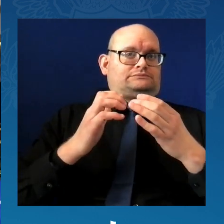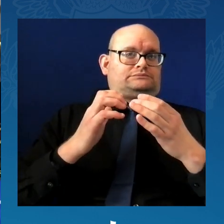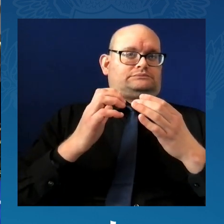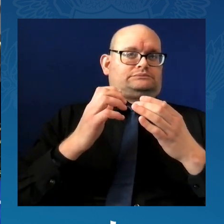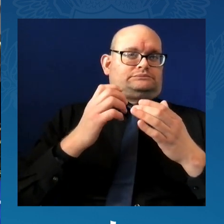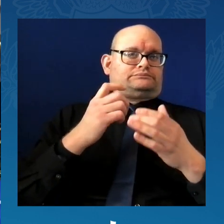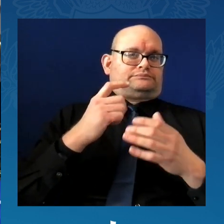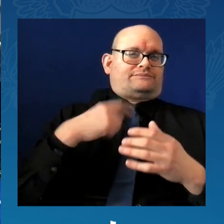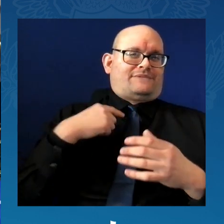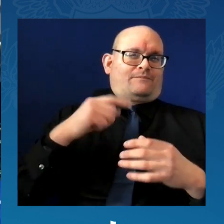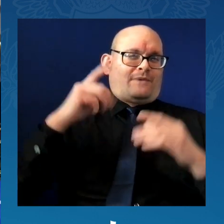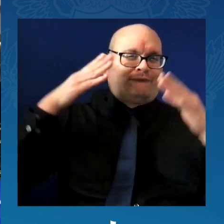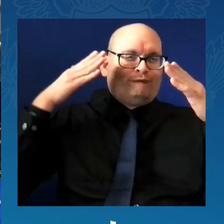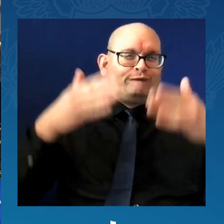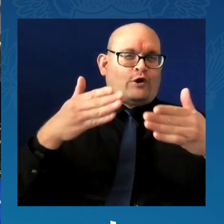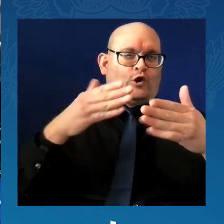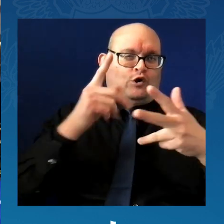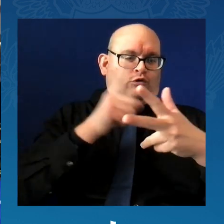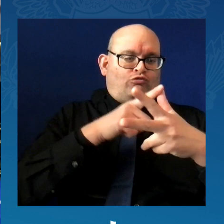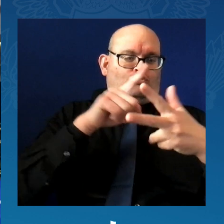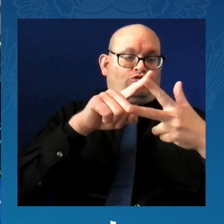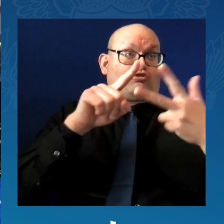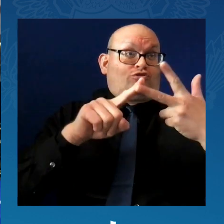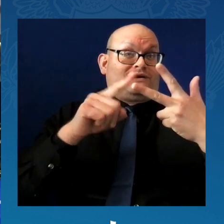STEM climate and rules and norms.